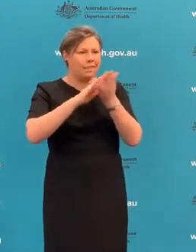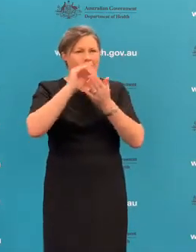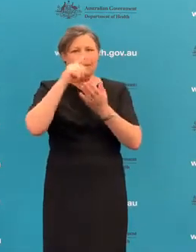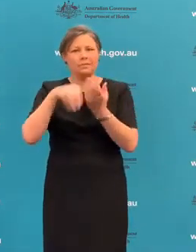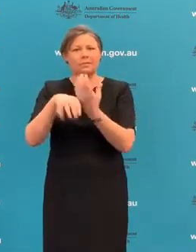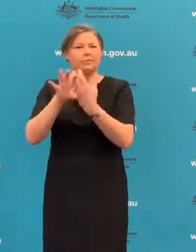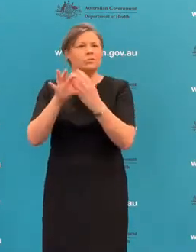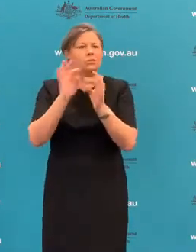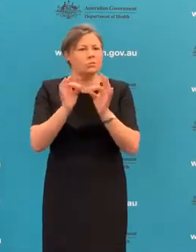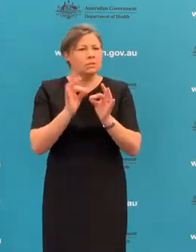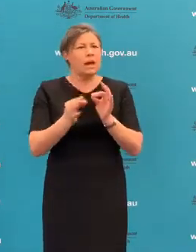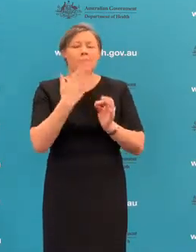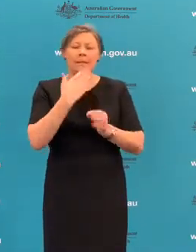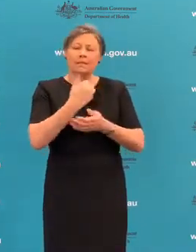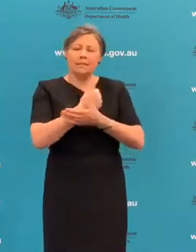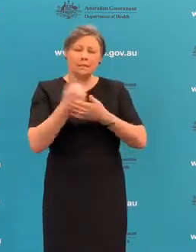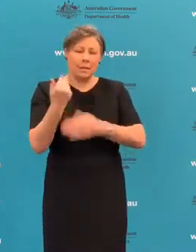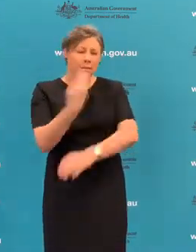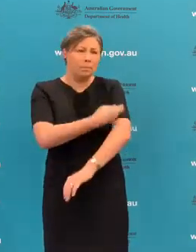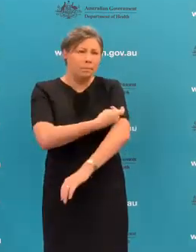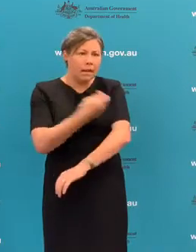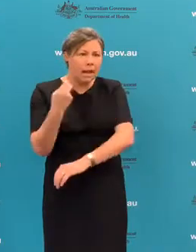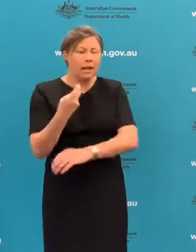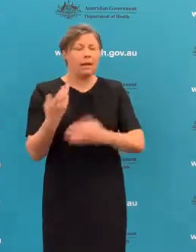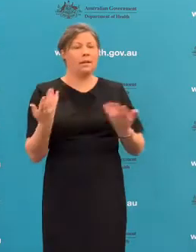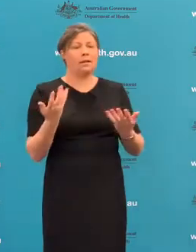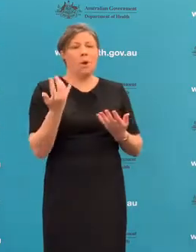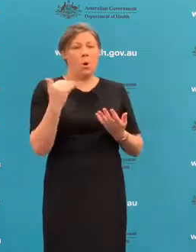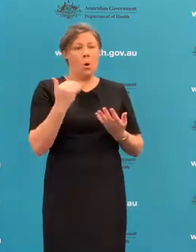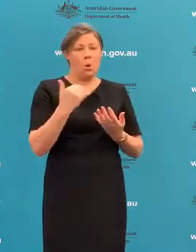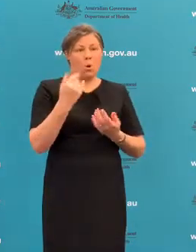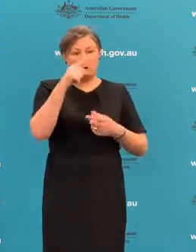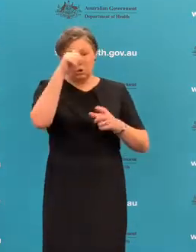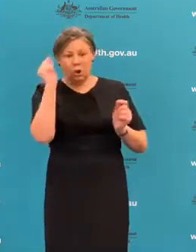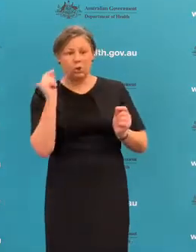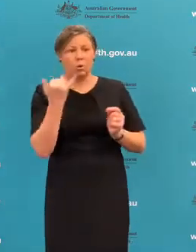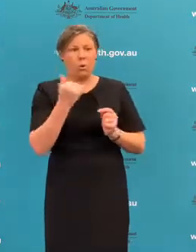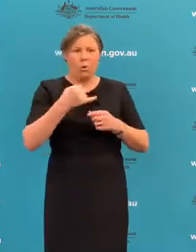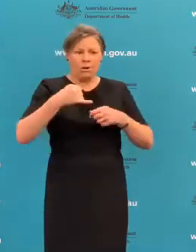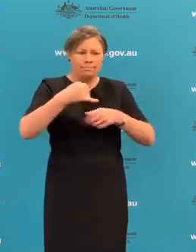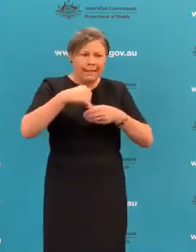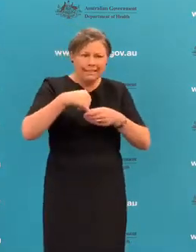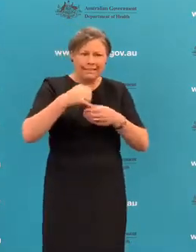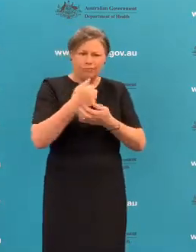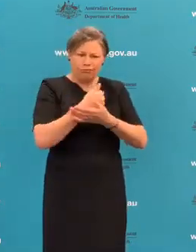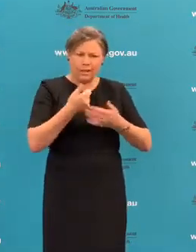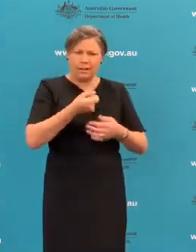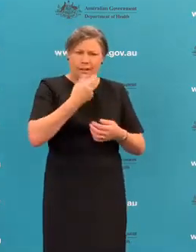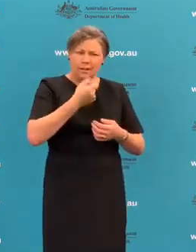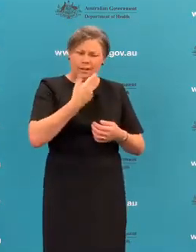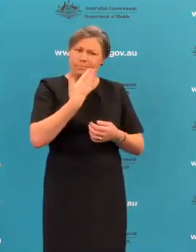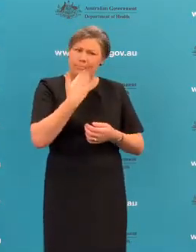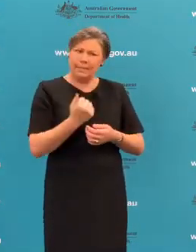medications, continue to see their nursing and allied health professionals who are helping to keep them well and helping to prevent their health